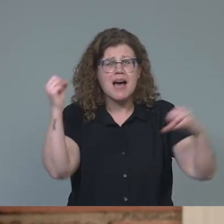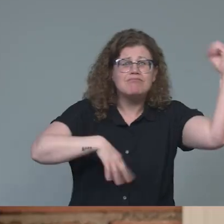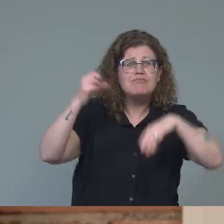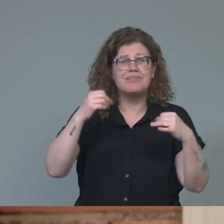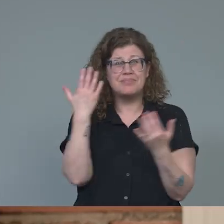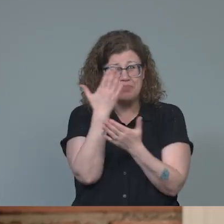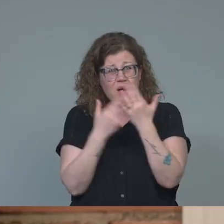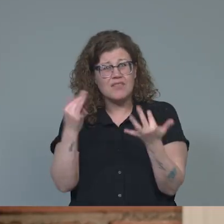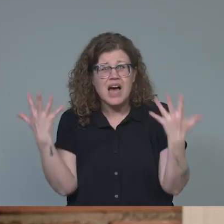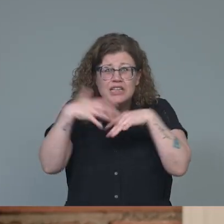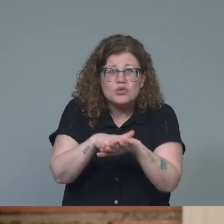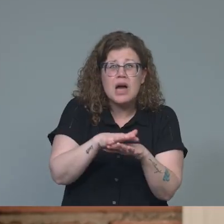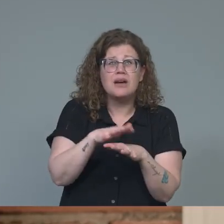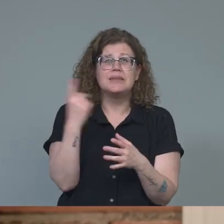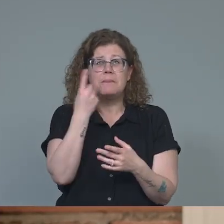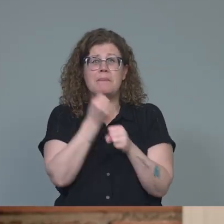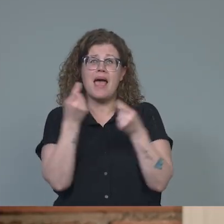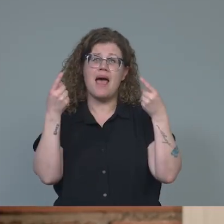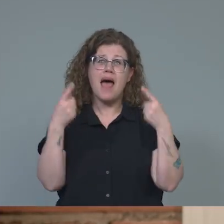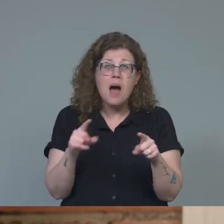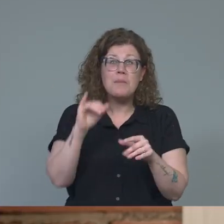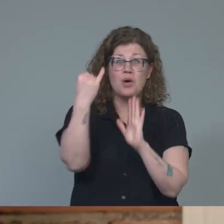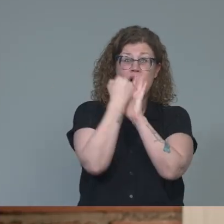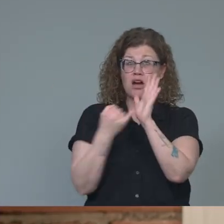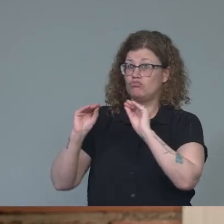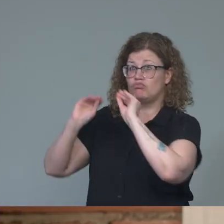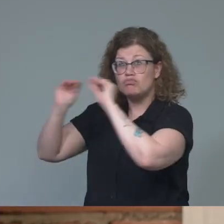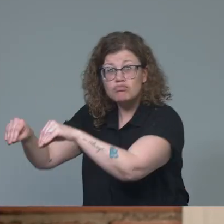idea all by themselves on their own and it becomes a playful thing after the fact.